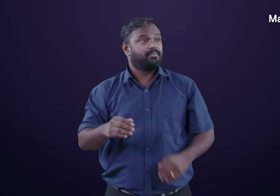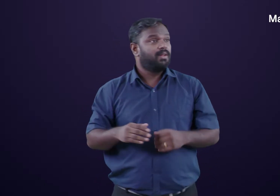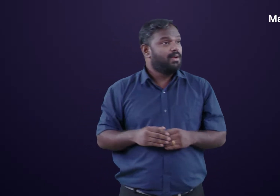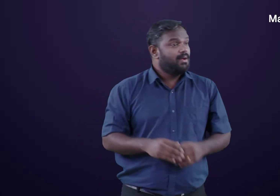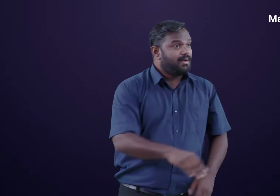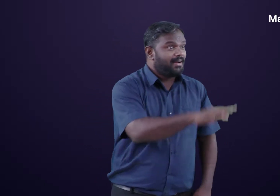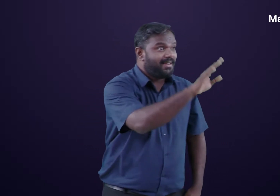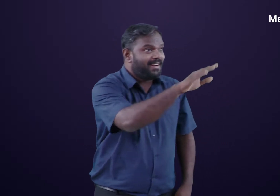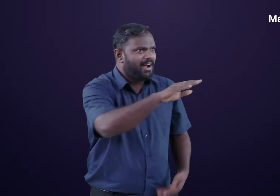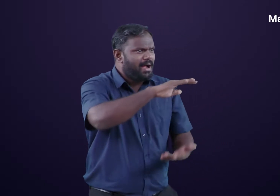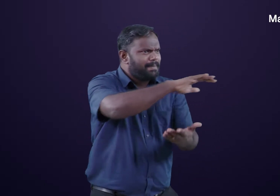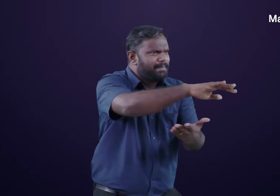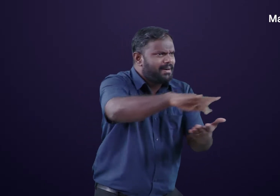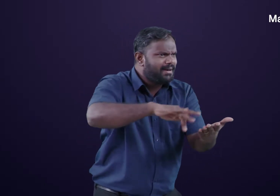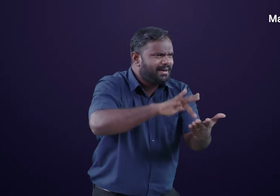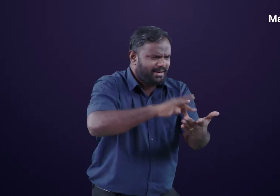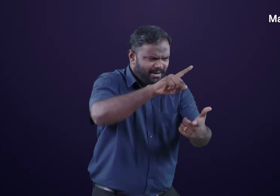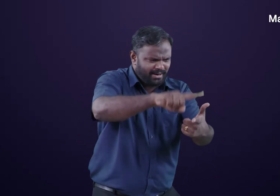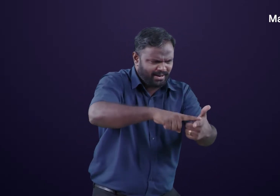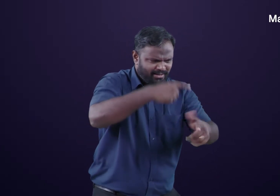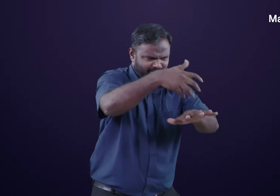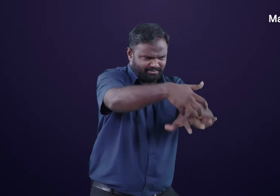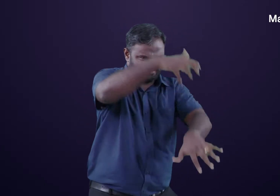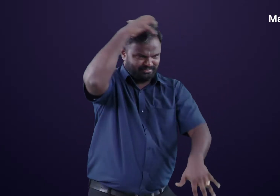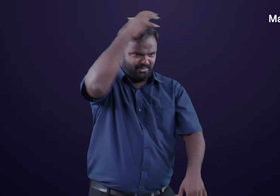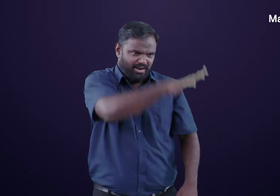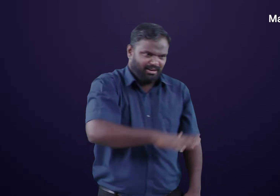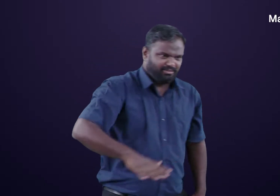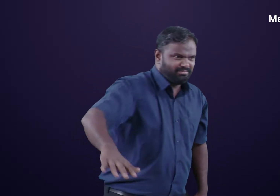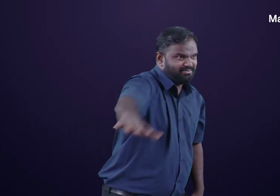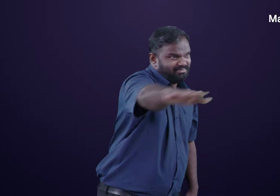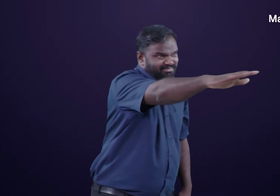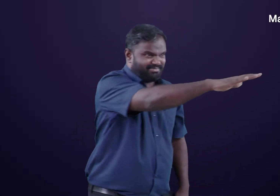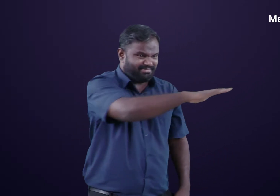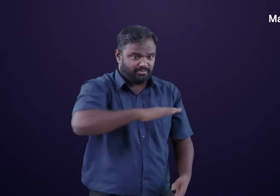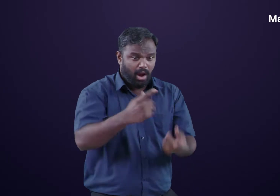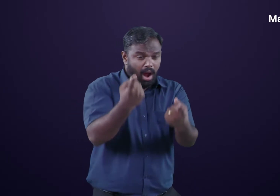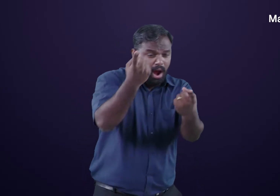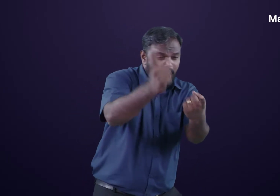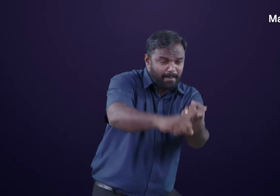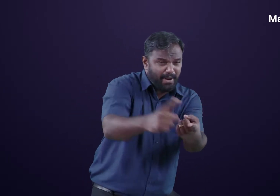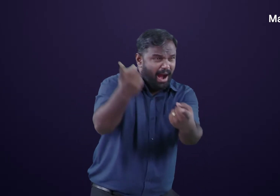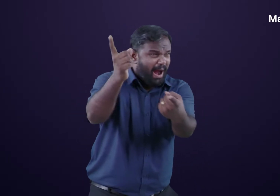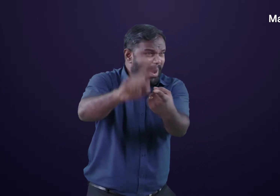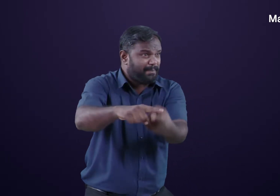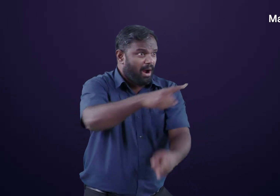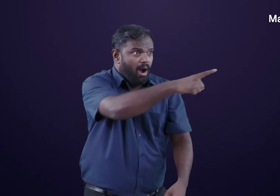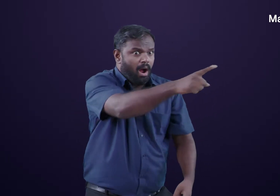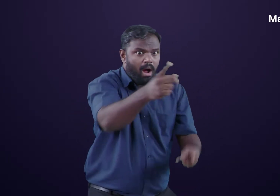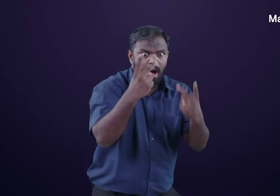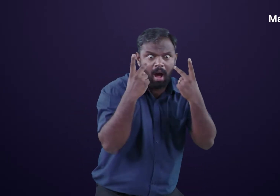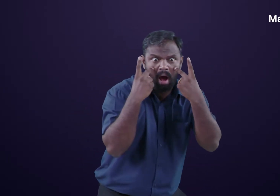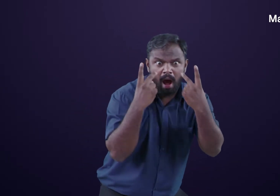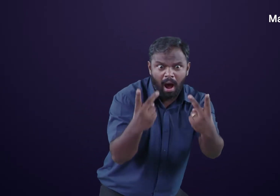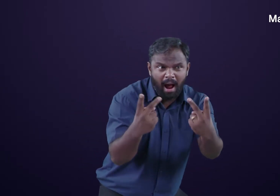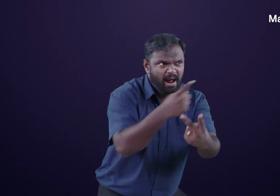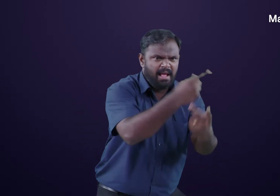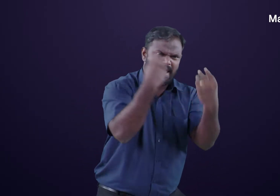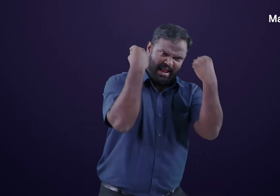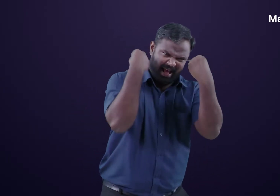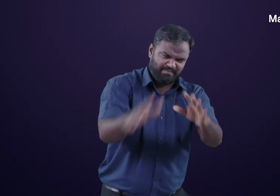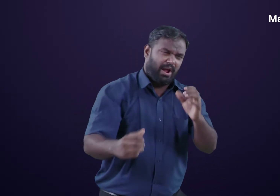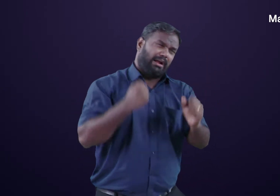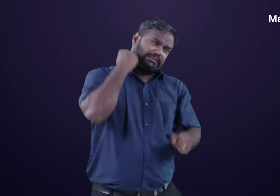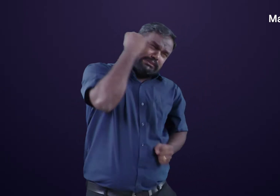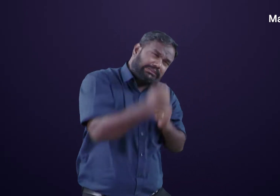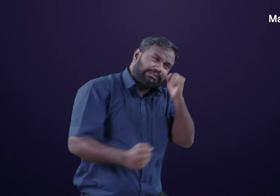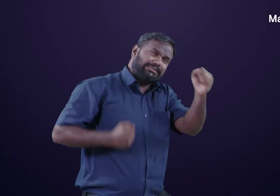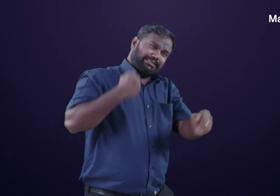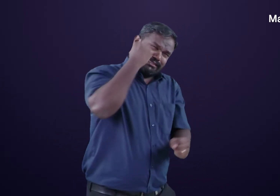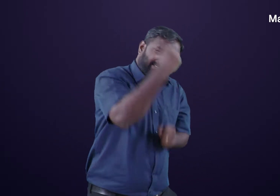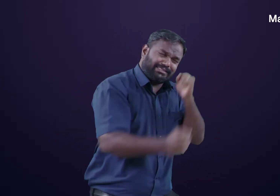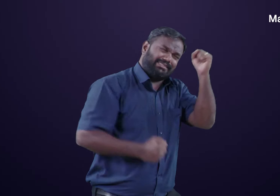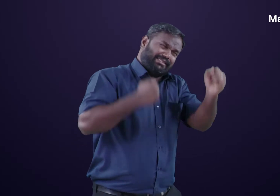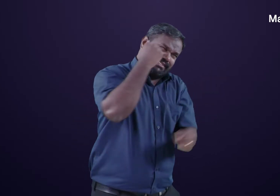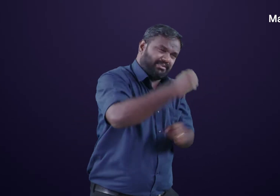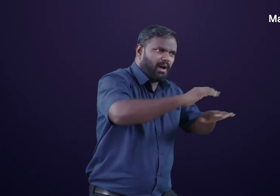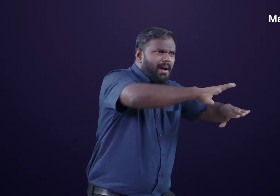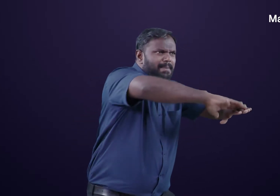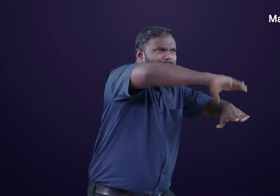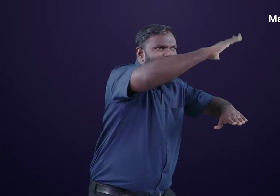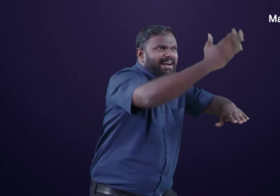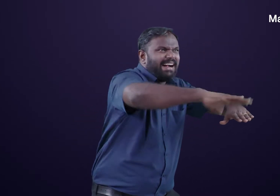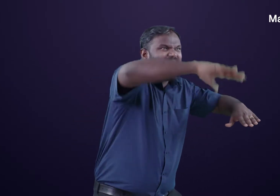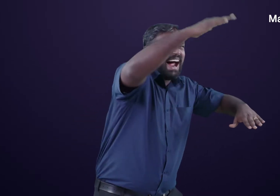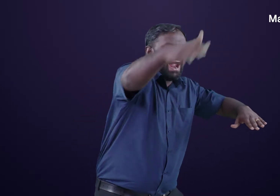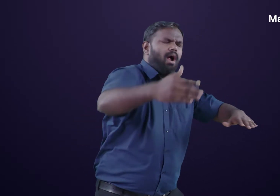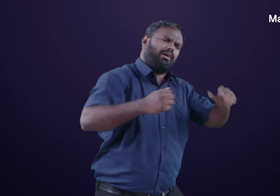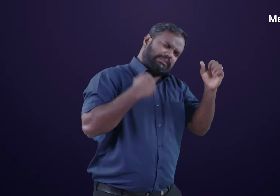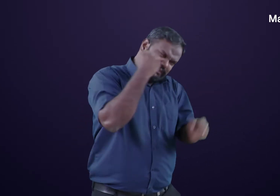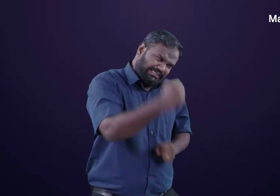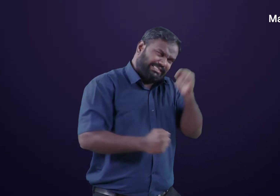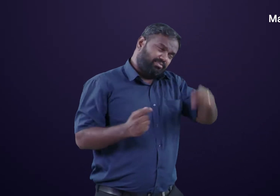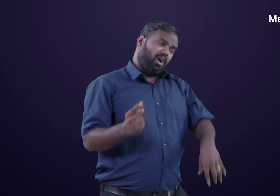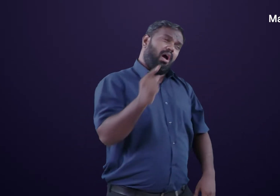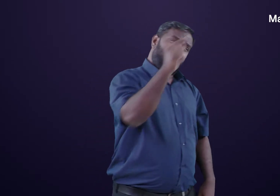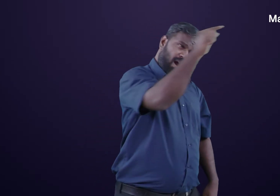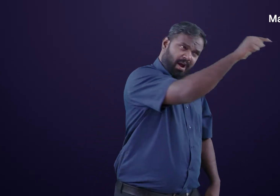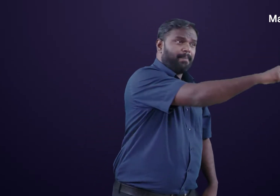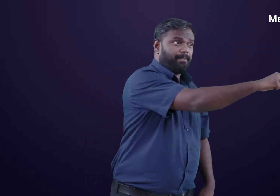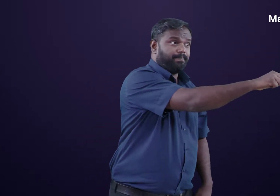“Everyone in Judea at that time should run away to the mountains.